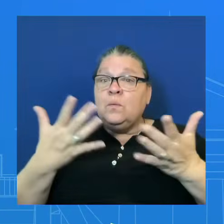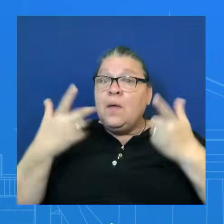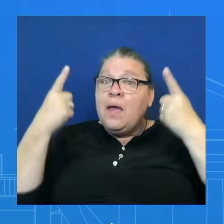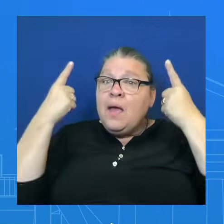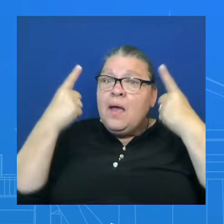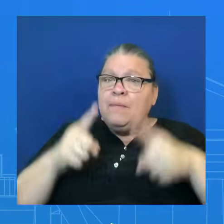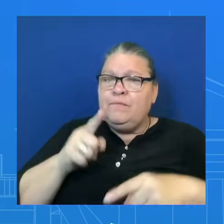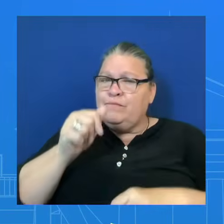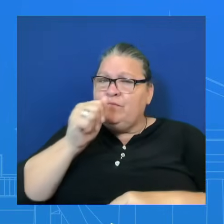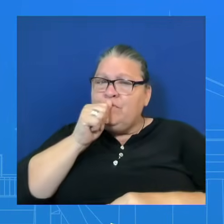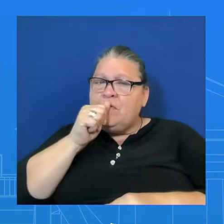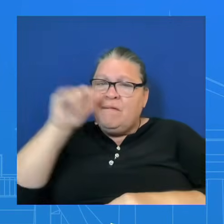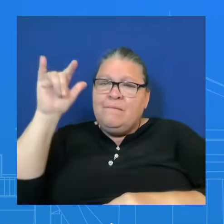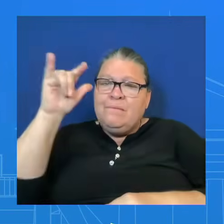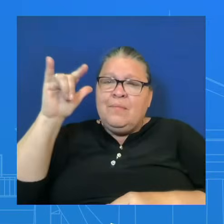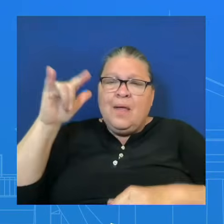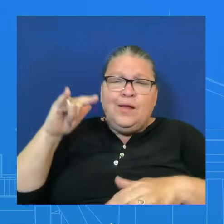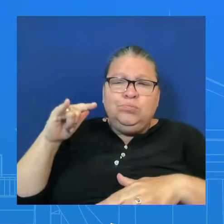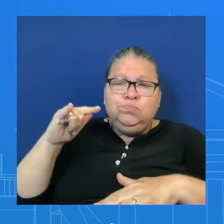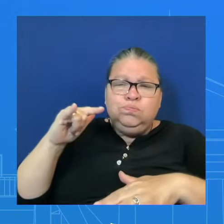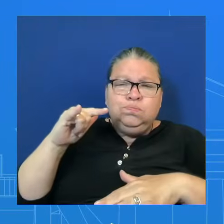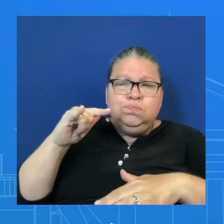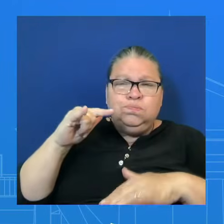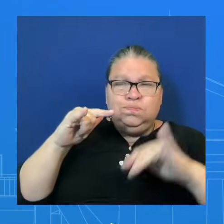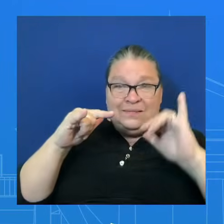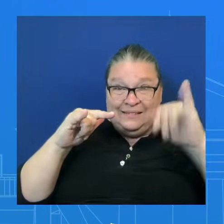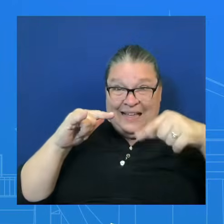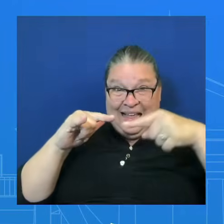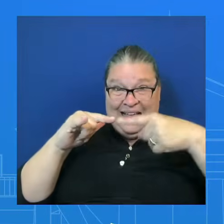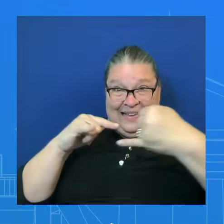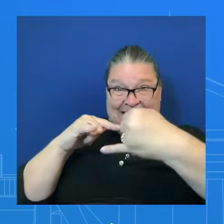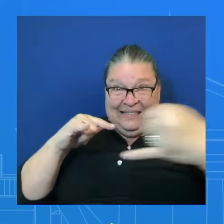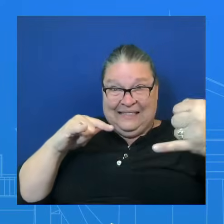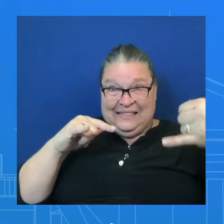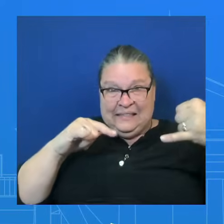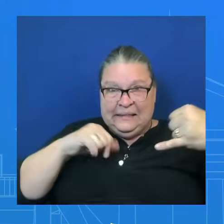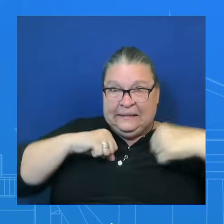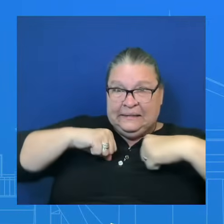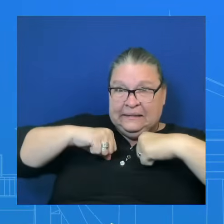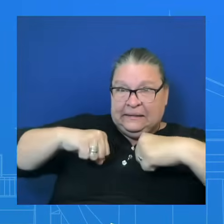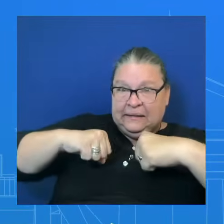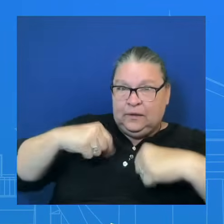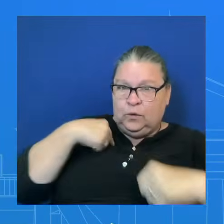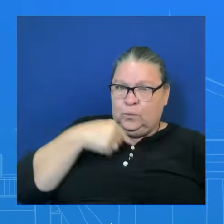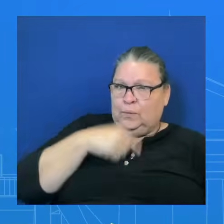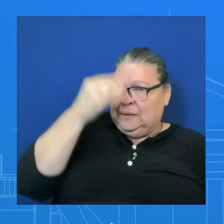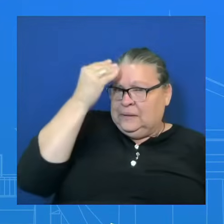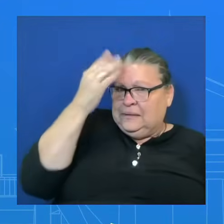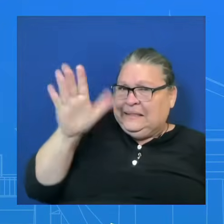and we have to notify them to leave. And 99 times out of 100, that's all it takes, is a quick call on the radio,